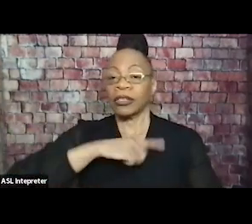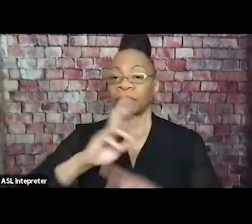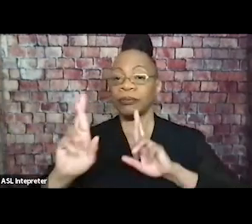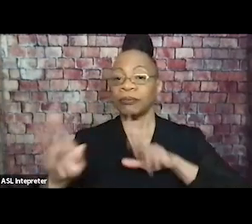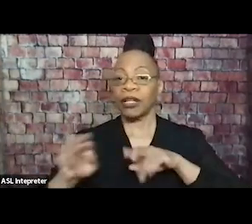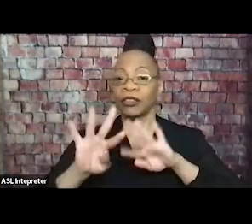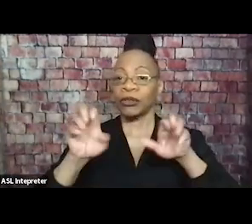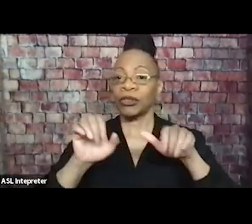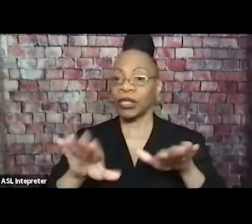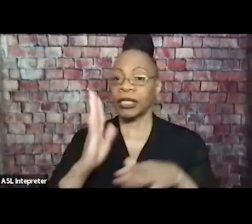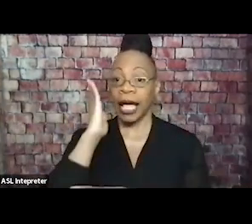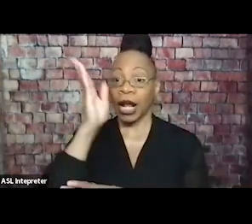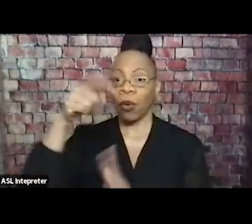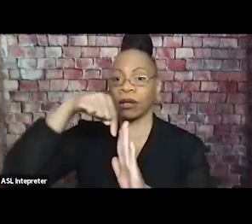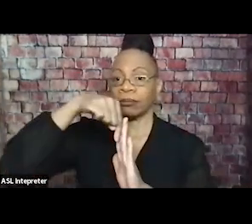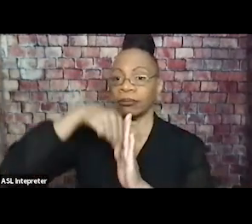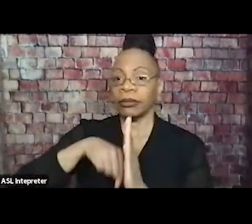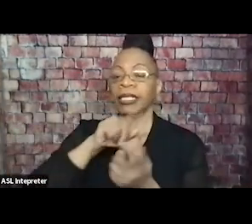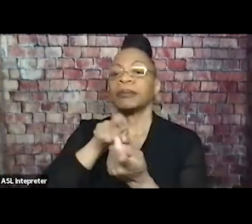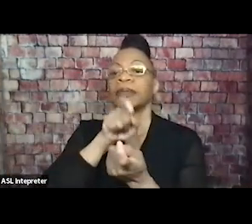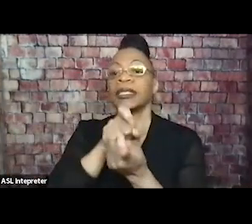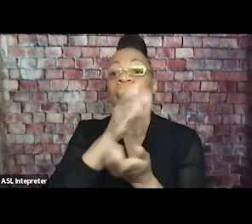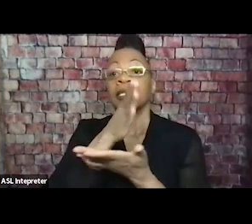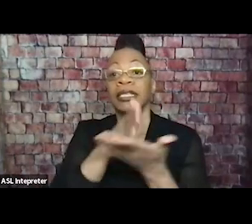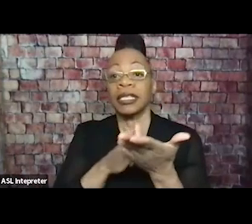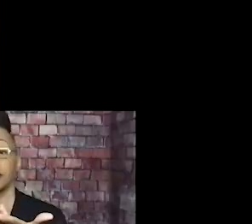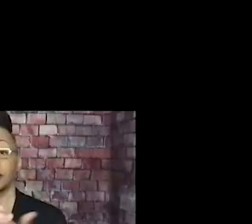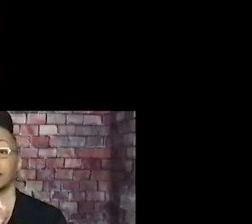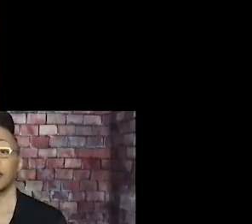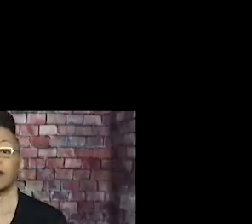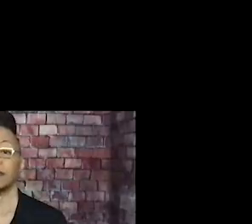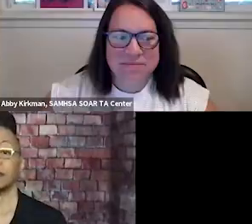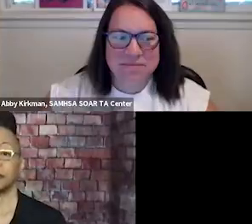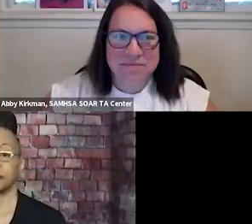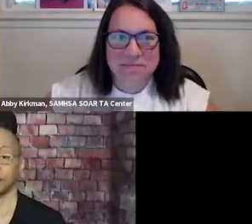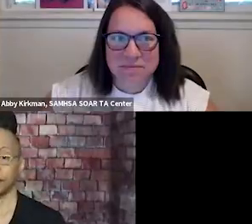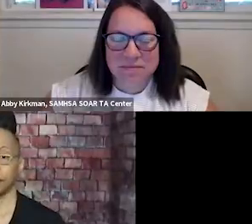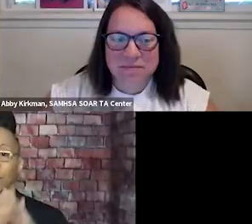in certain sections of the MSR. So to kick things off, we have Abby